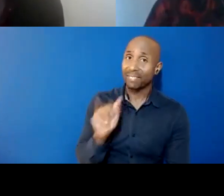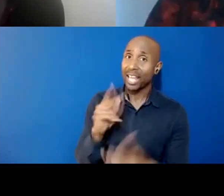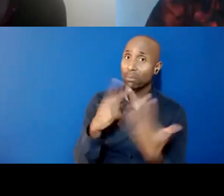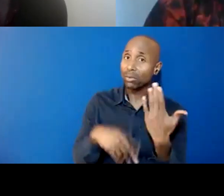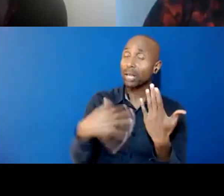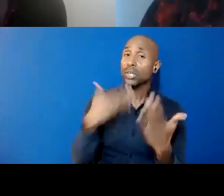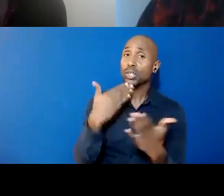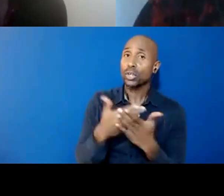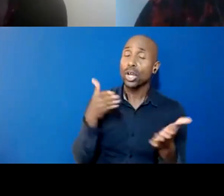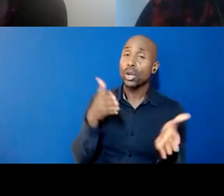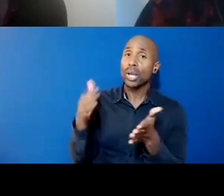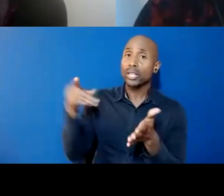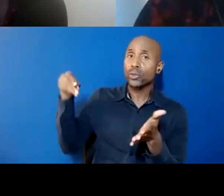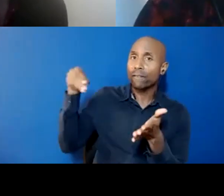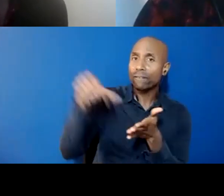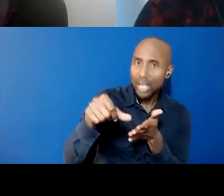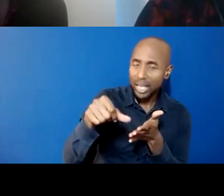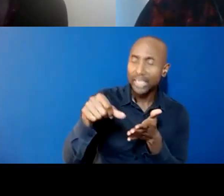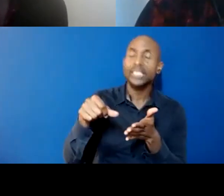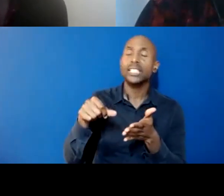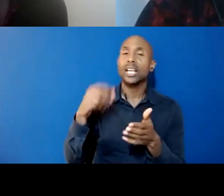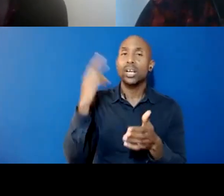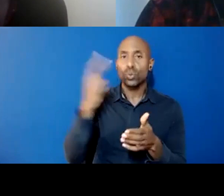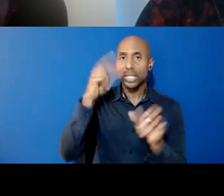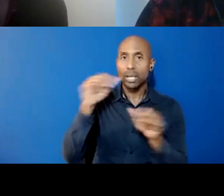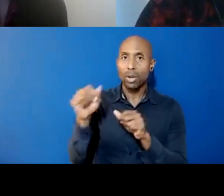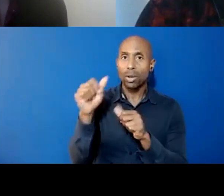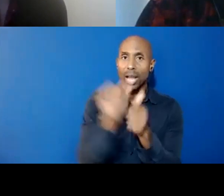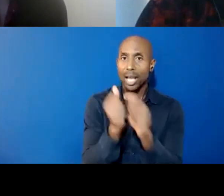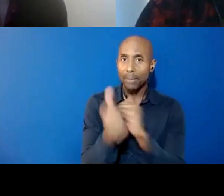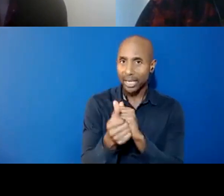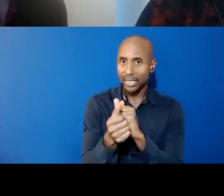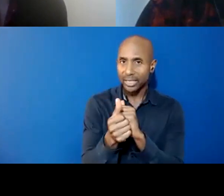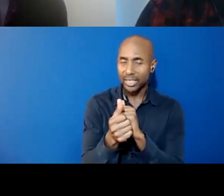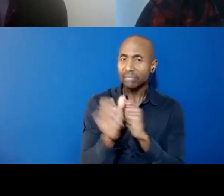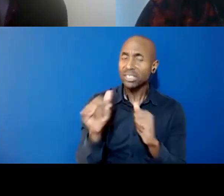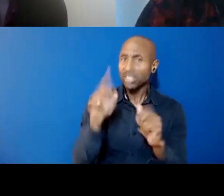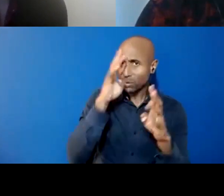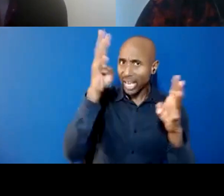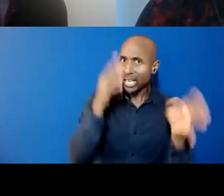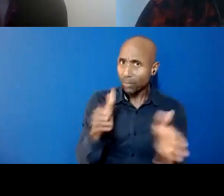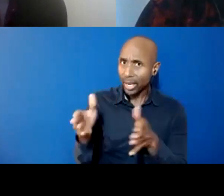Could you tell us about that? It was voted on by the student population. There were over 50,000 students.